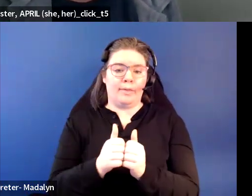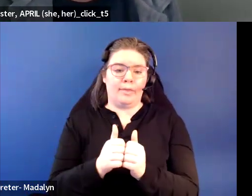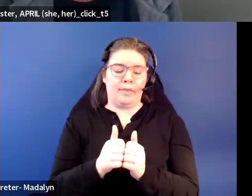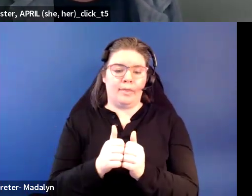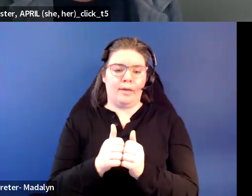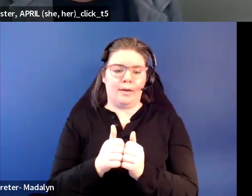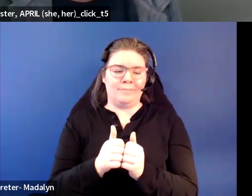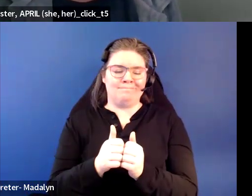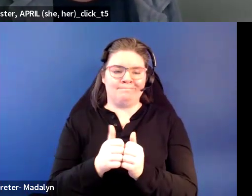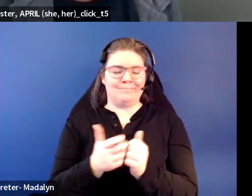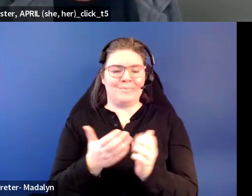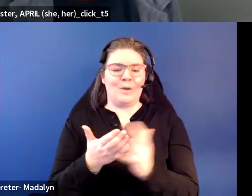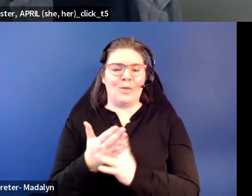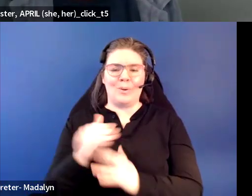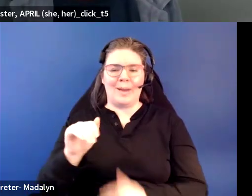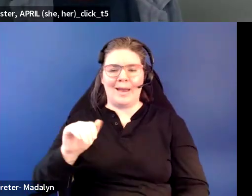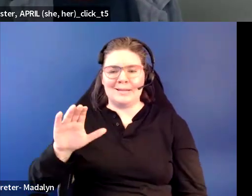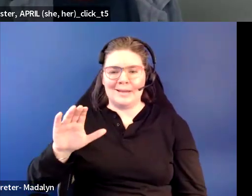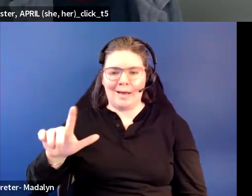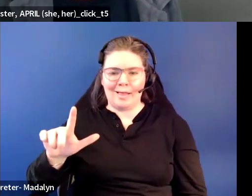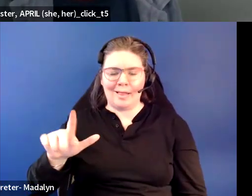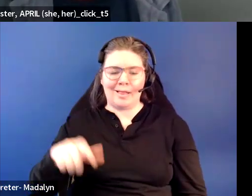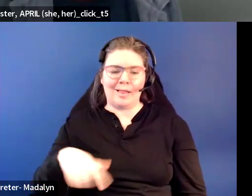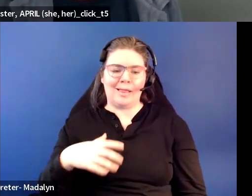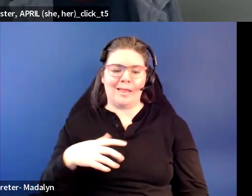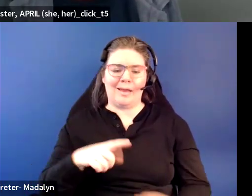it's through Acl and Sierra Royster, APRIL (she, her): HSR. Iotides.